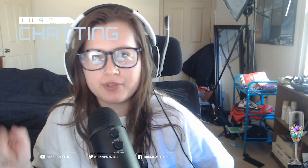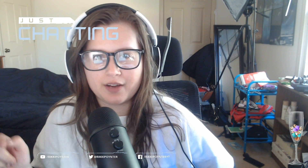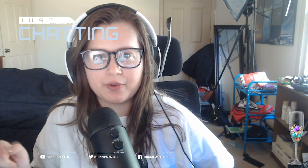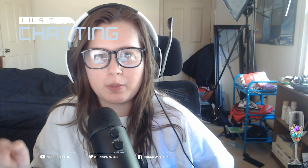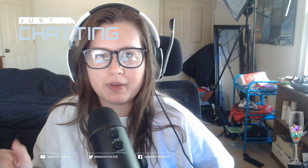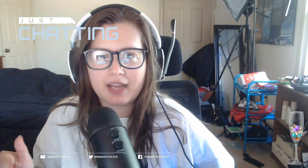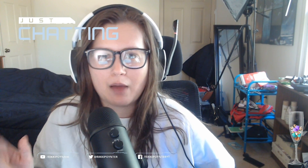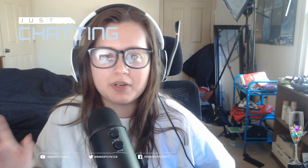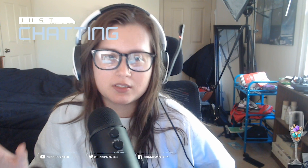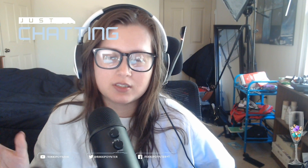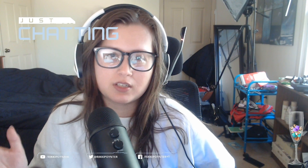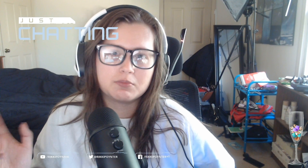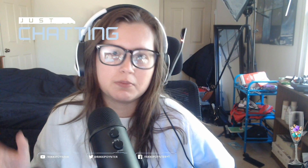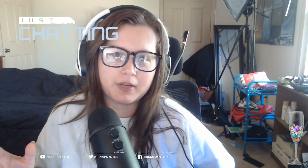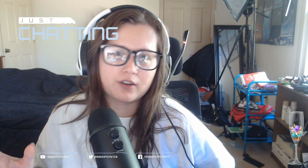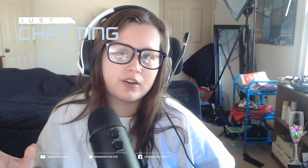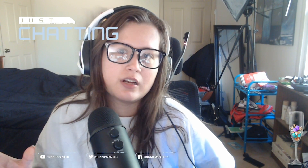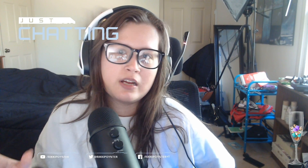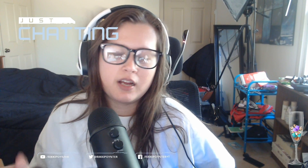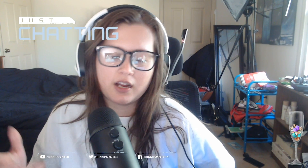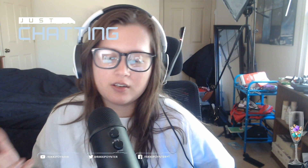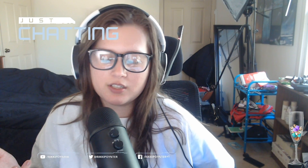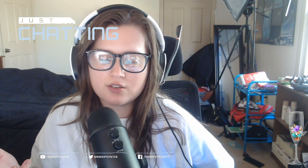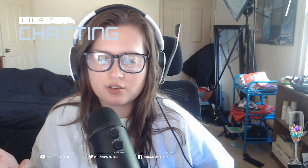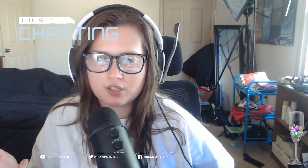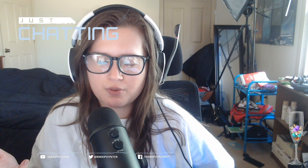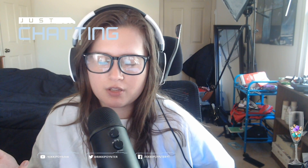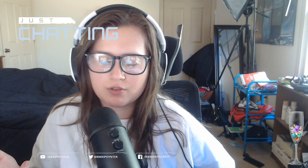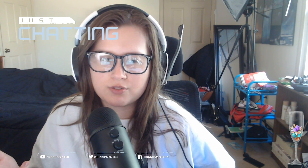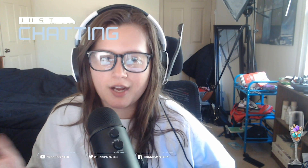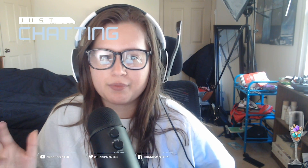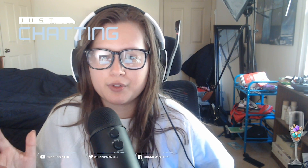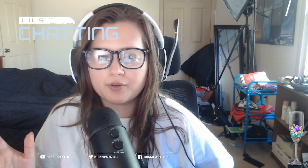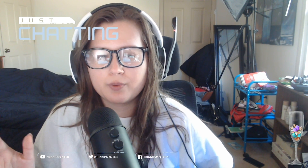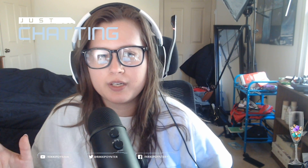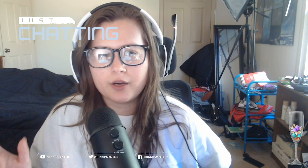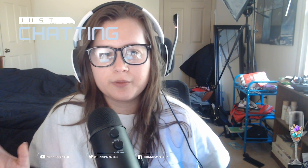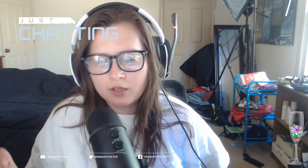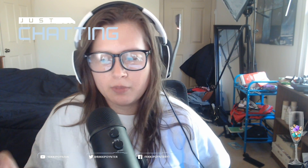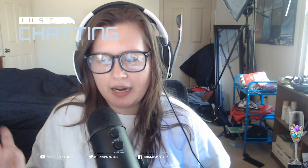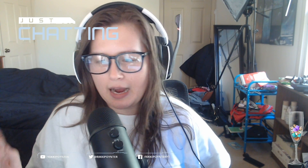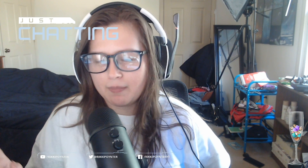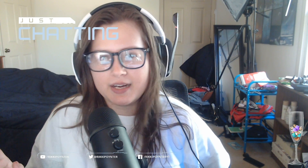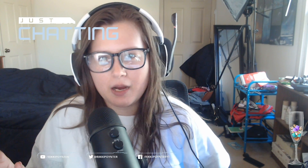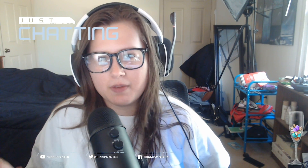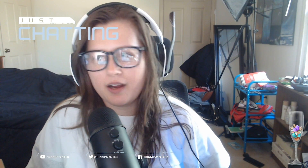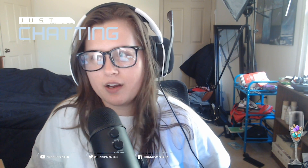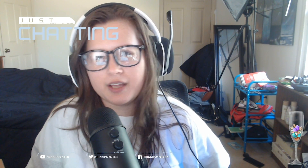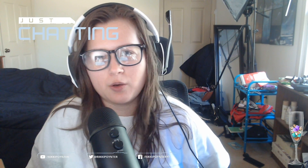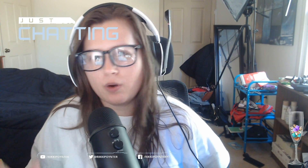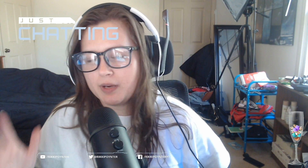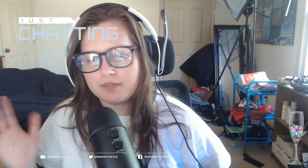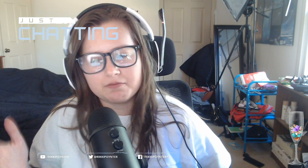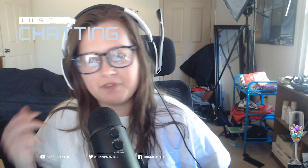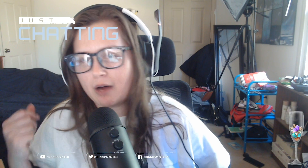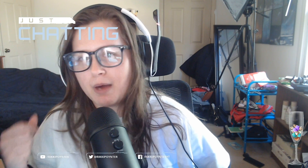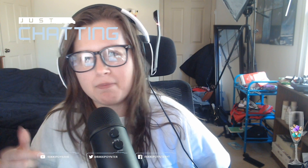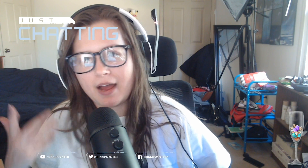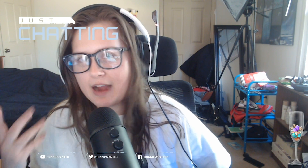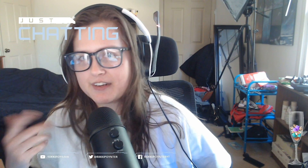Download the Big app, because it's going to be bigger and easier to read through the drive-through window. But I had my name down and the woman found my bag.